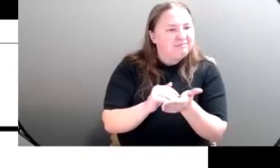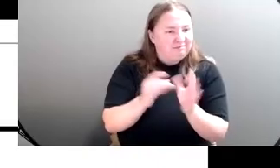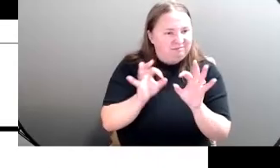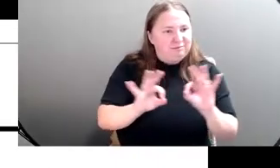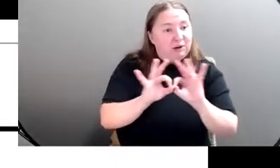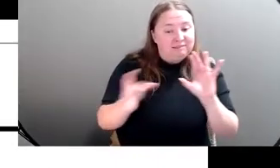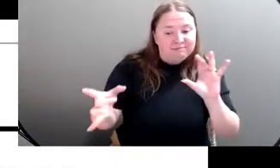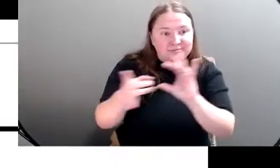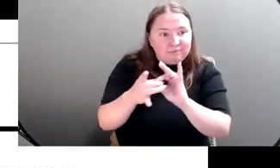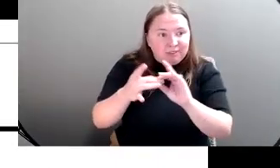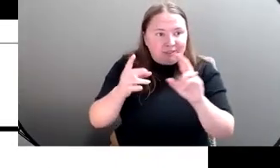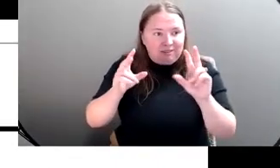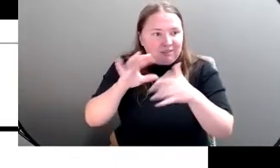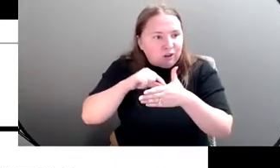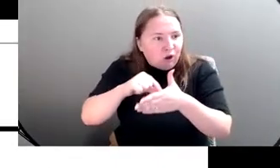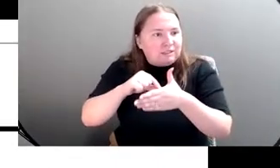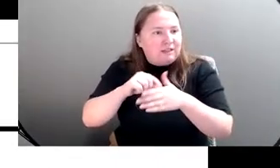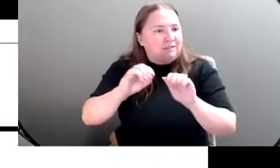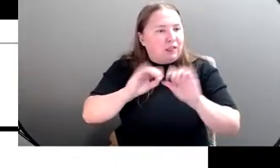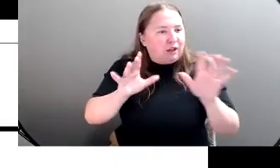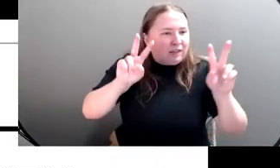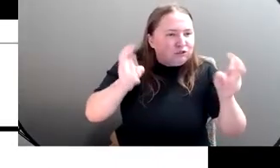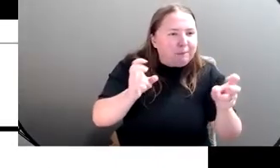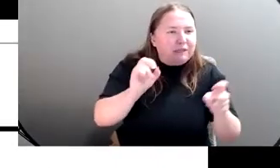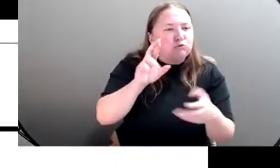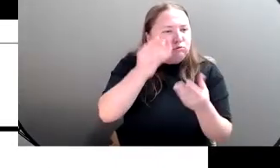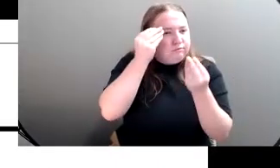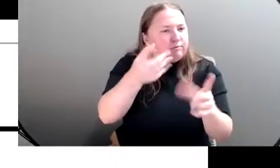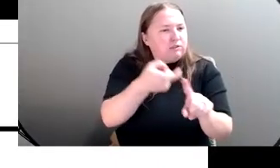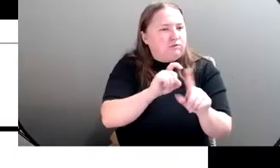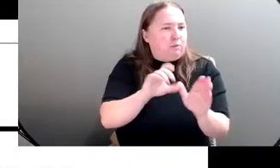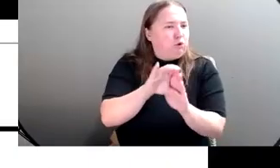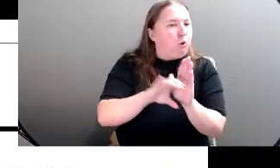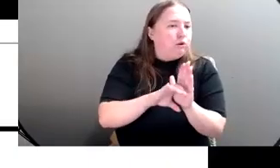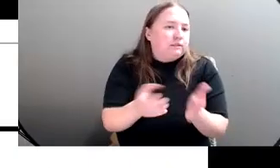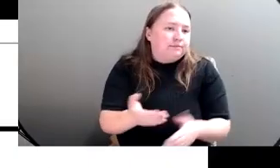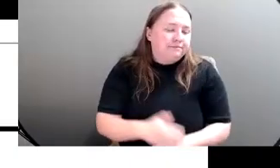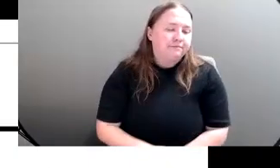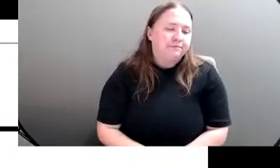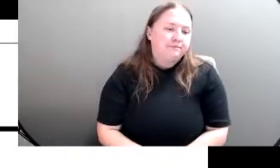clarifying topics or information from the course.